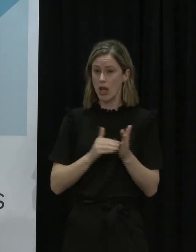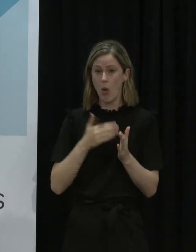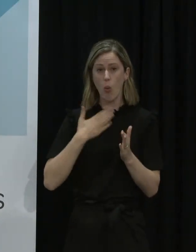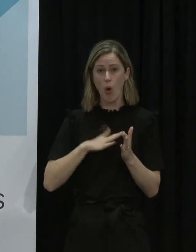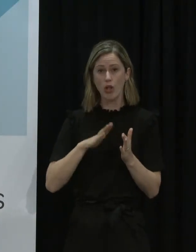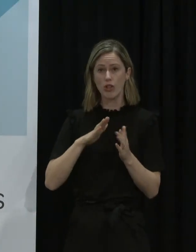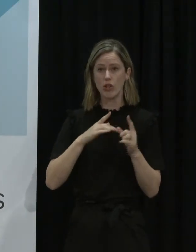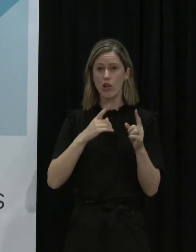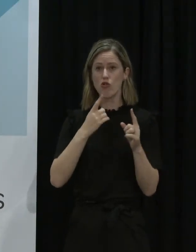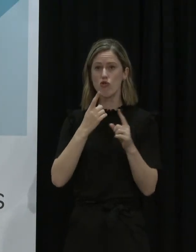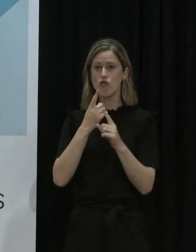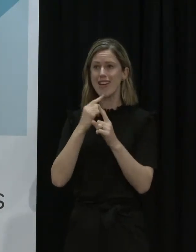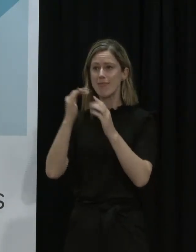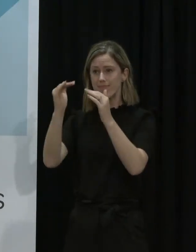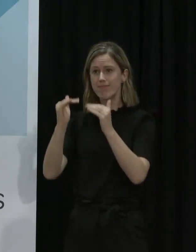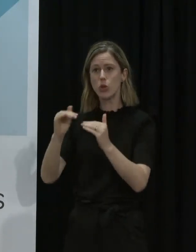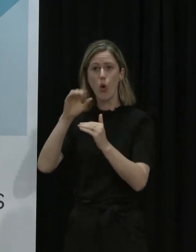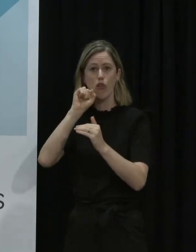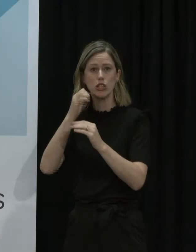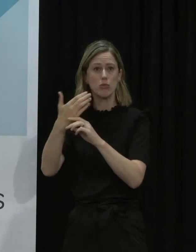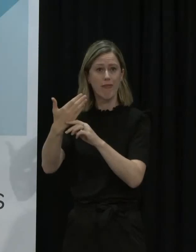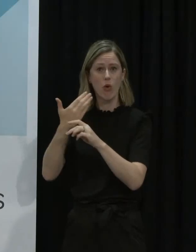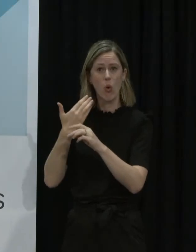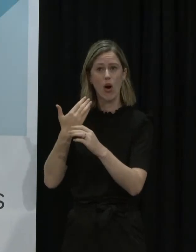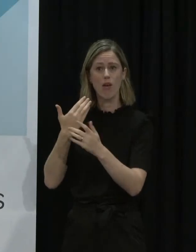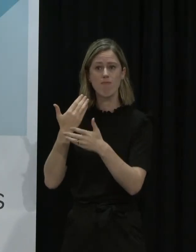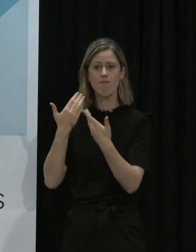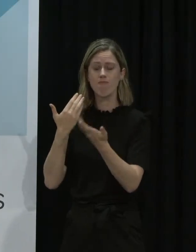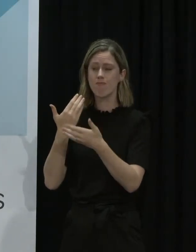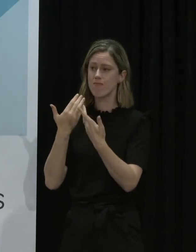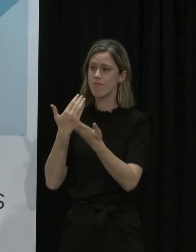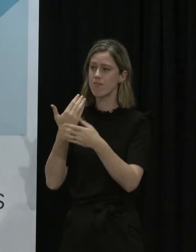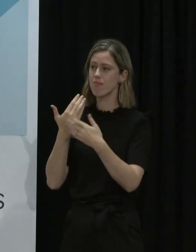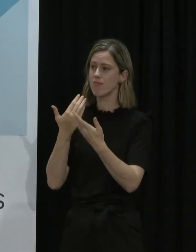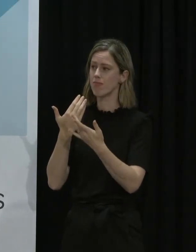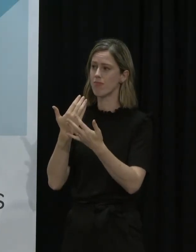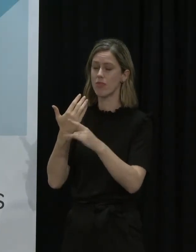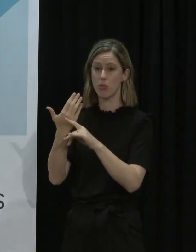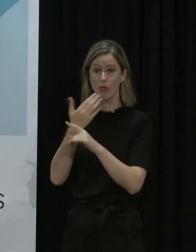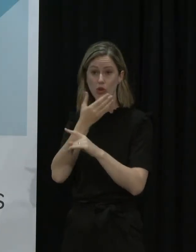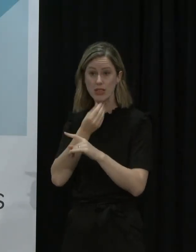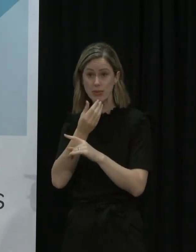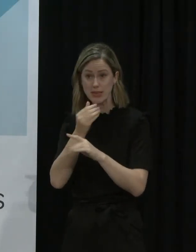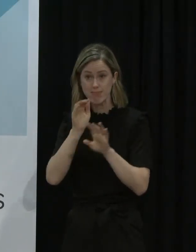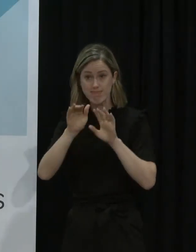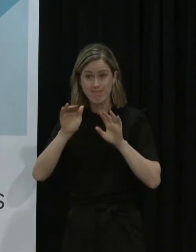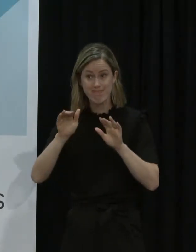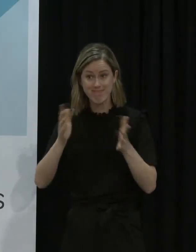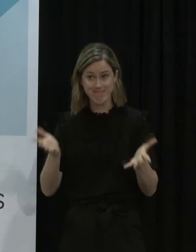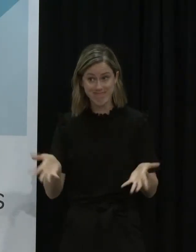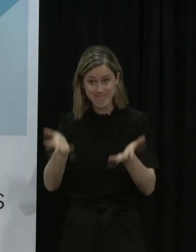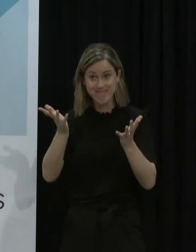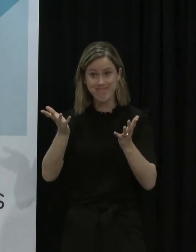next two weeks. But for those